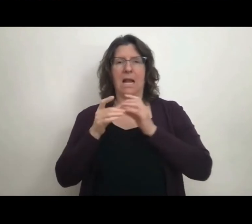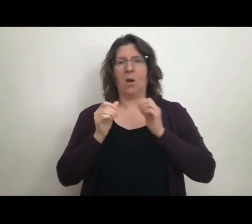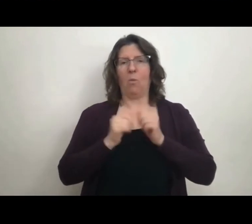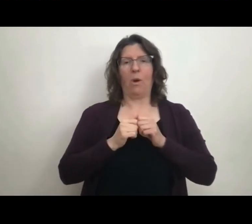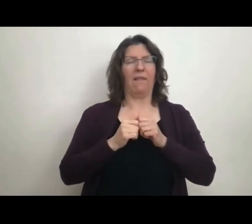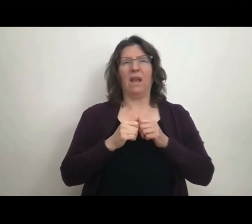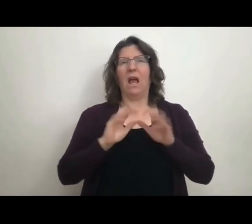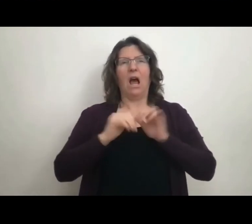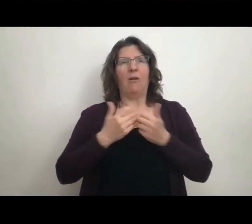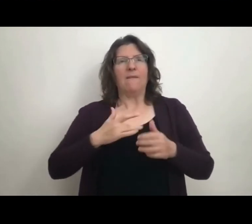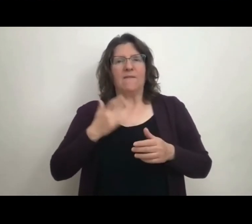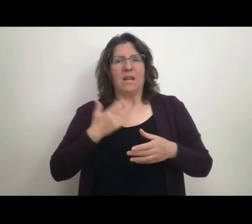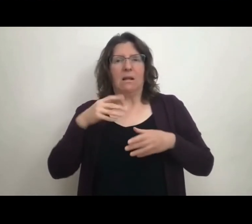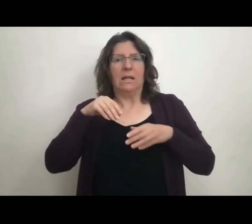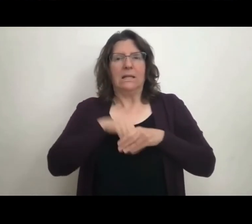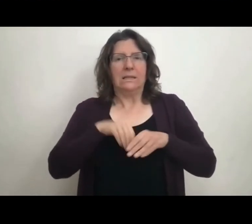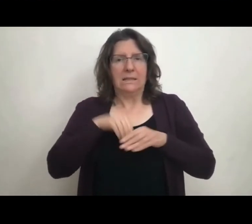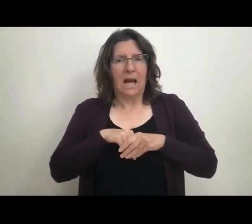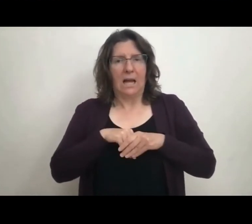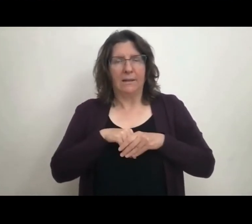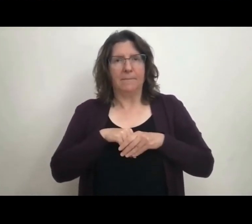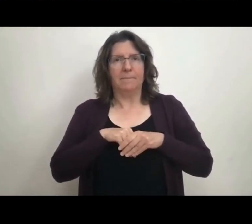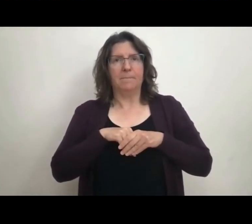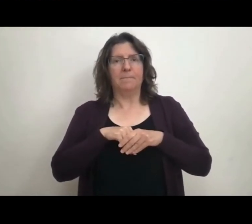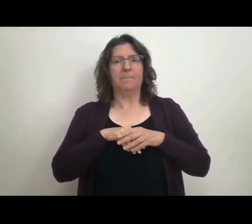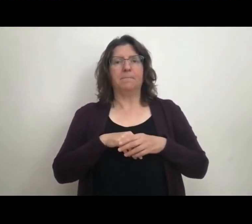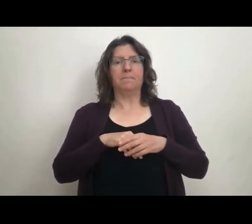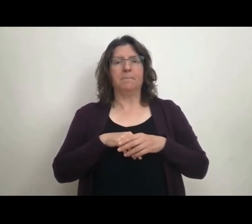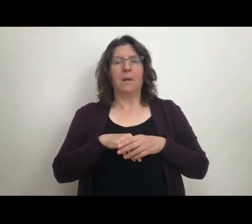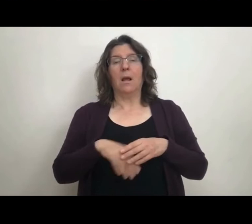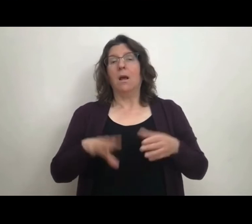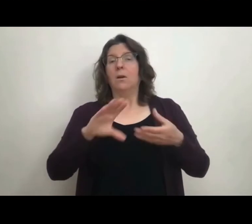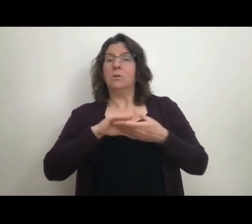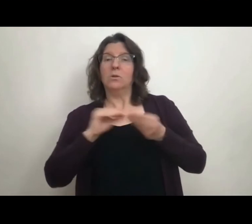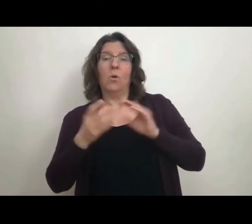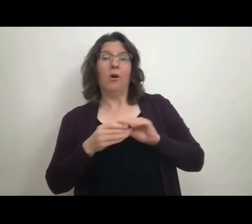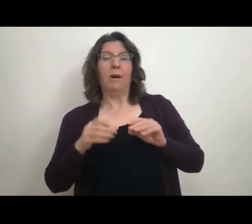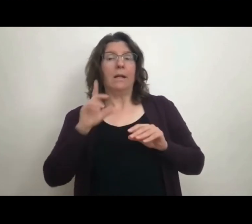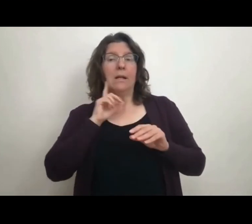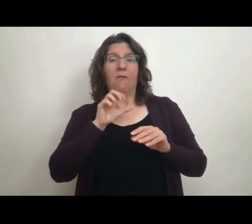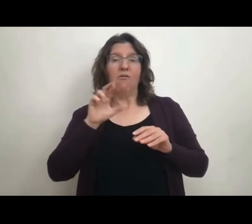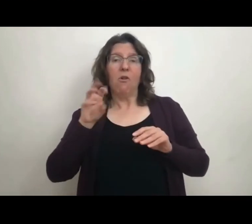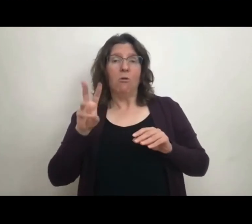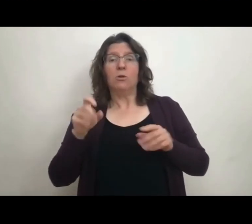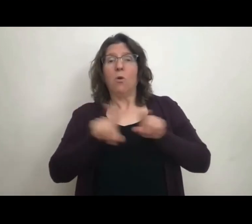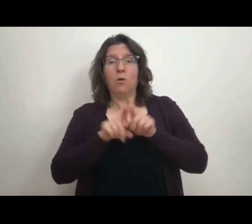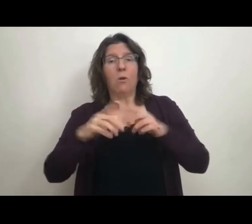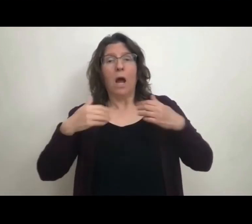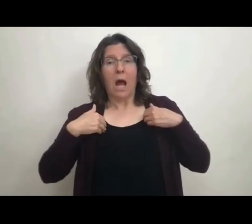All the masks made by the students were representing their personal inner feelings.